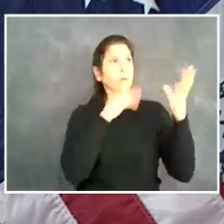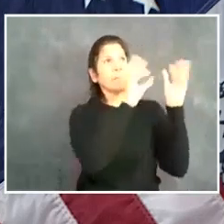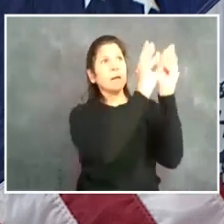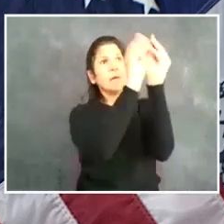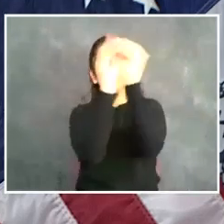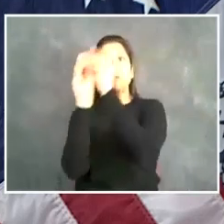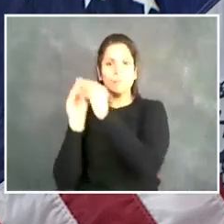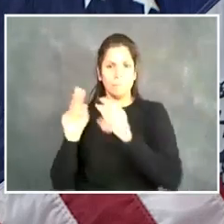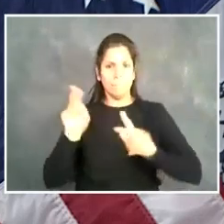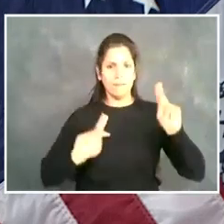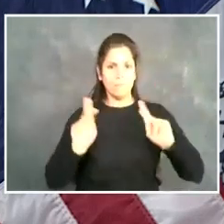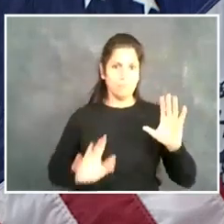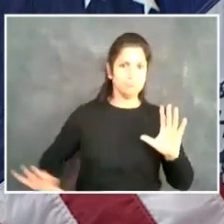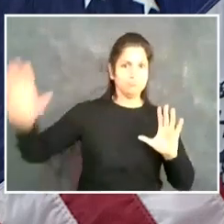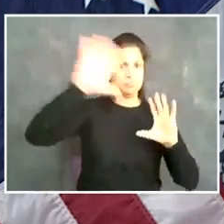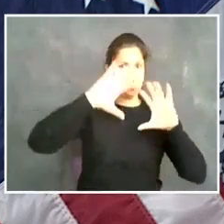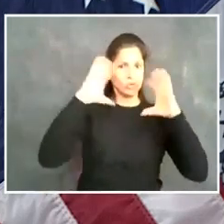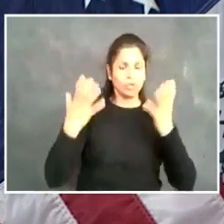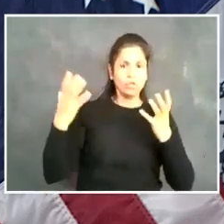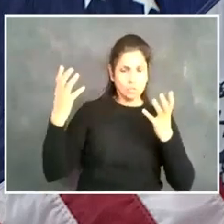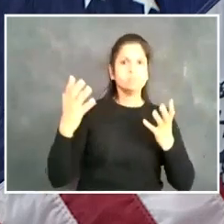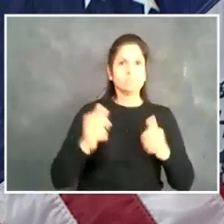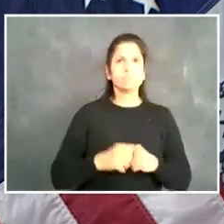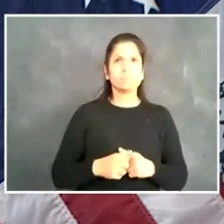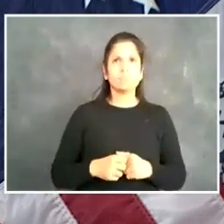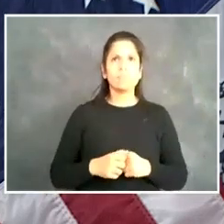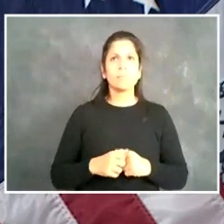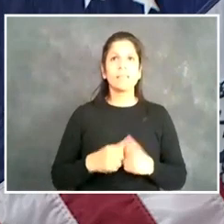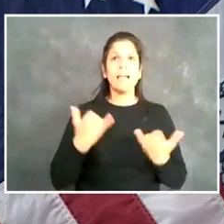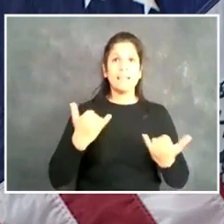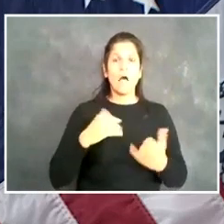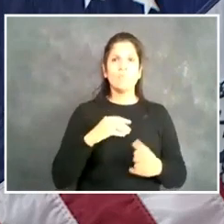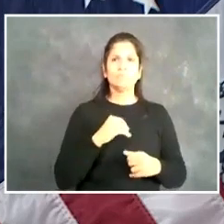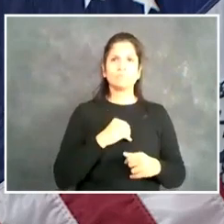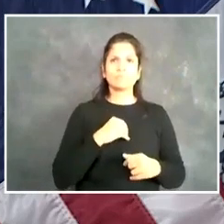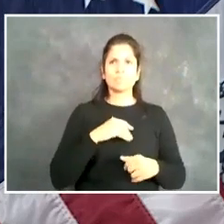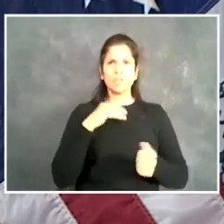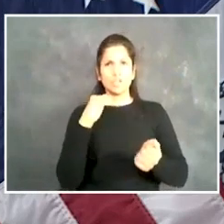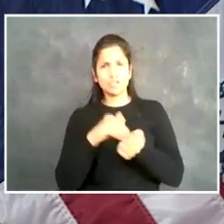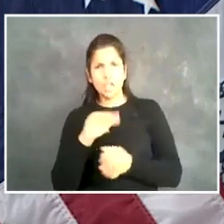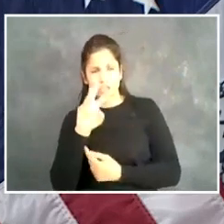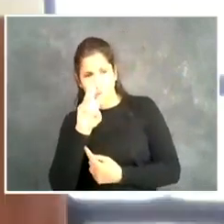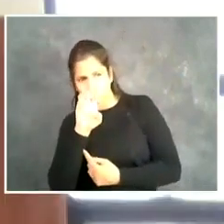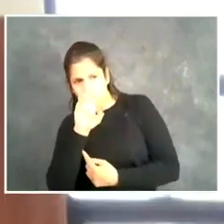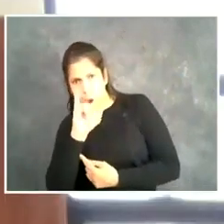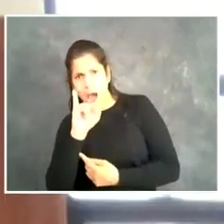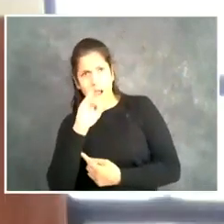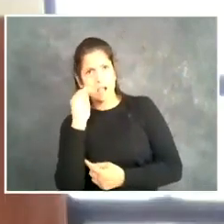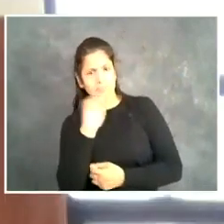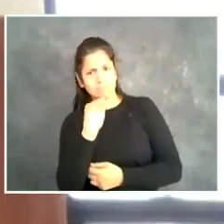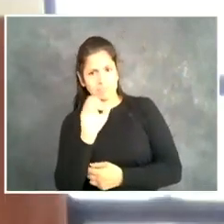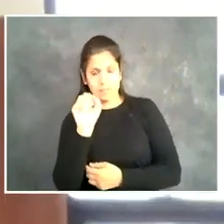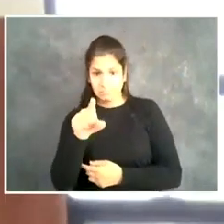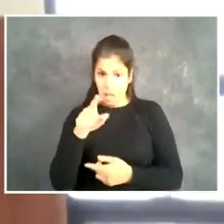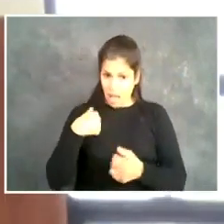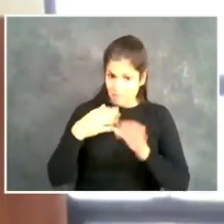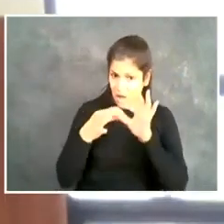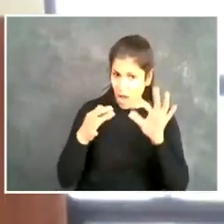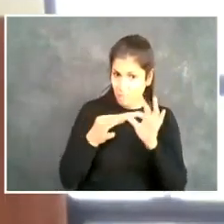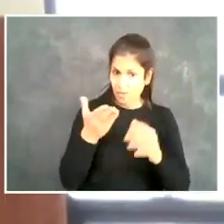CITY.